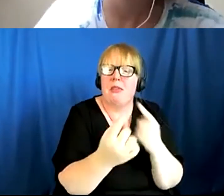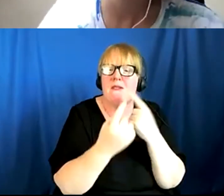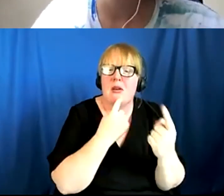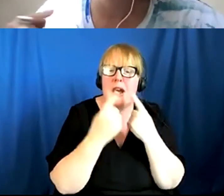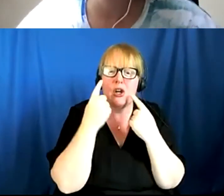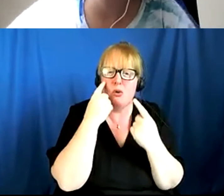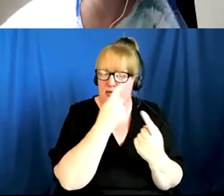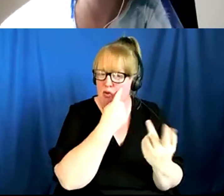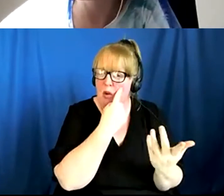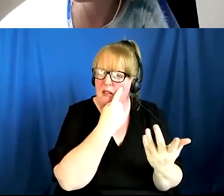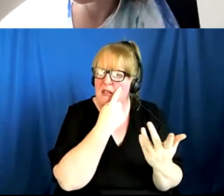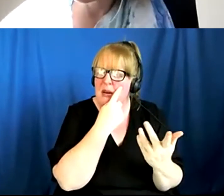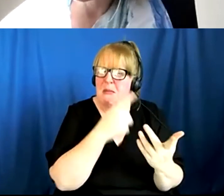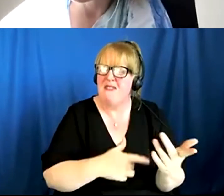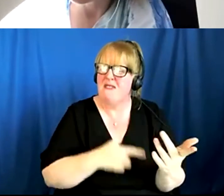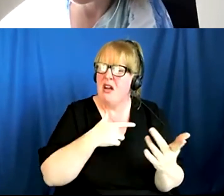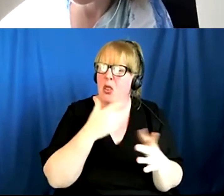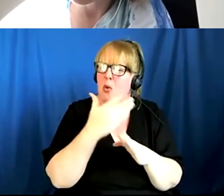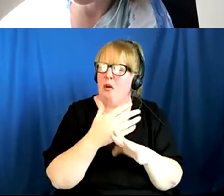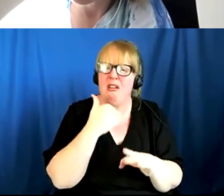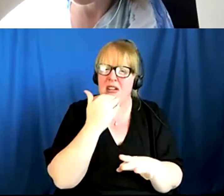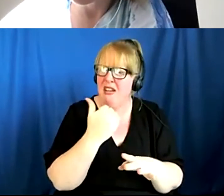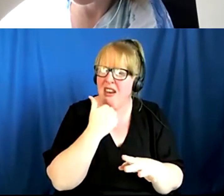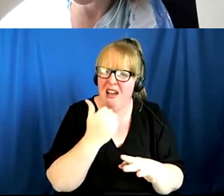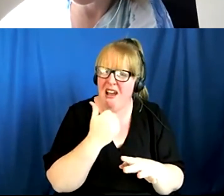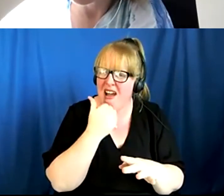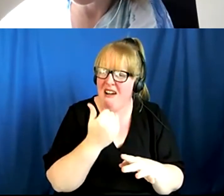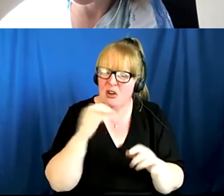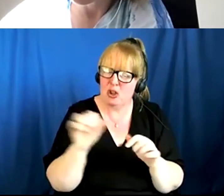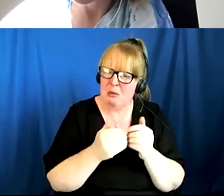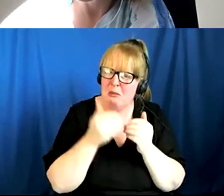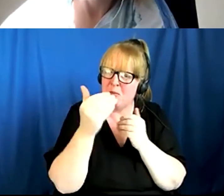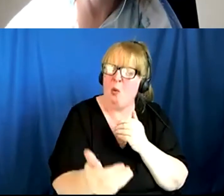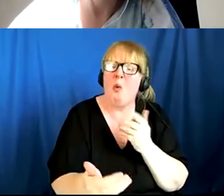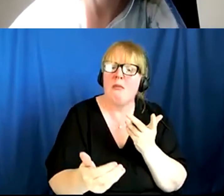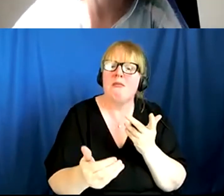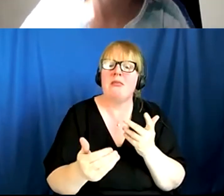what the work, where the work actually was. And then more recently, that work led, you know,